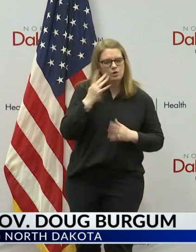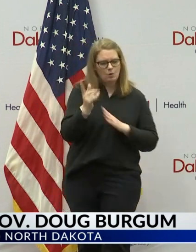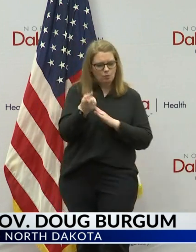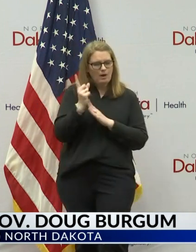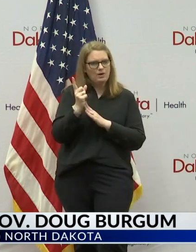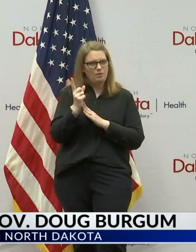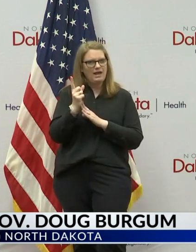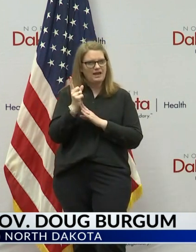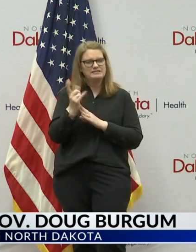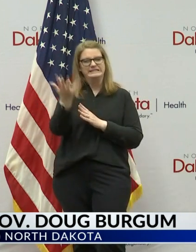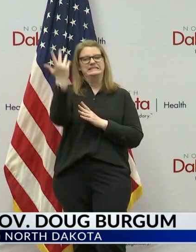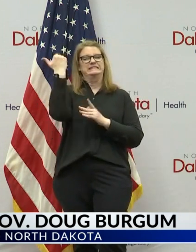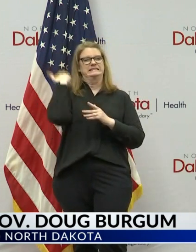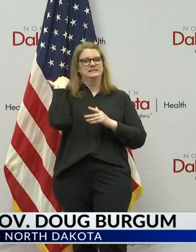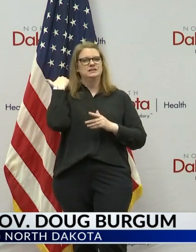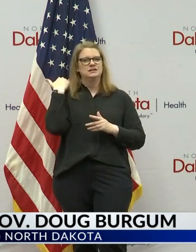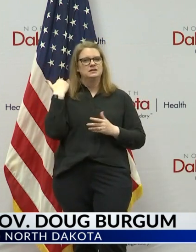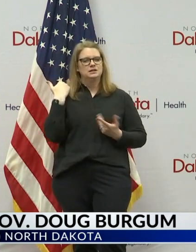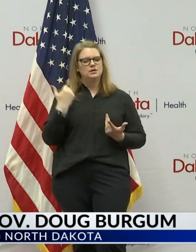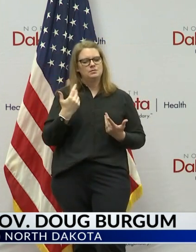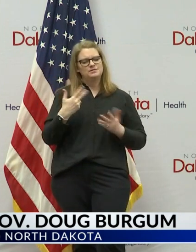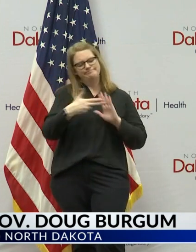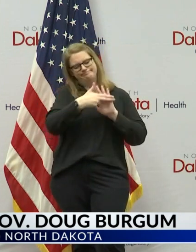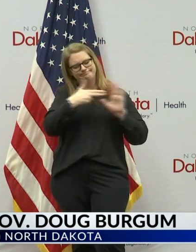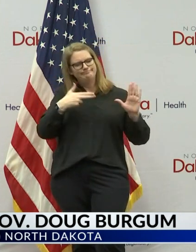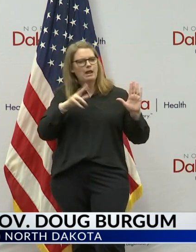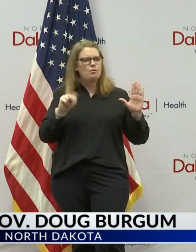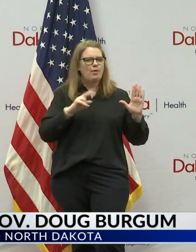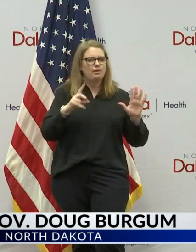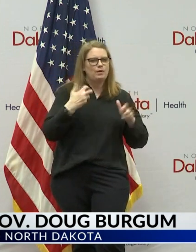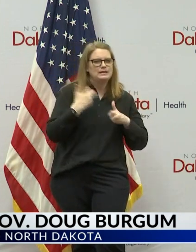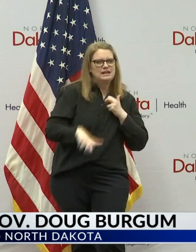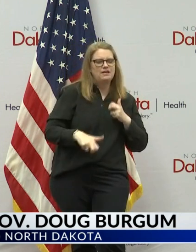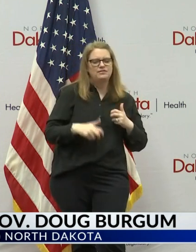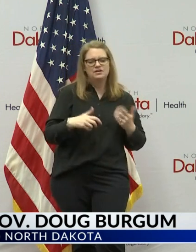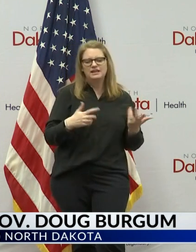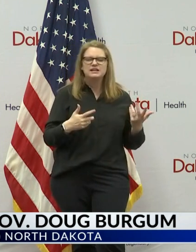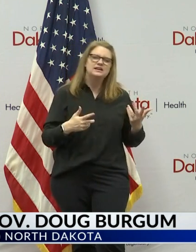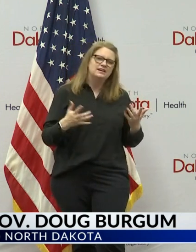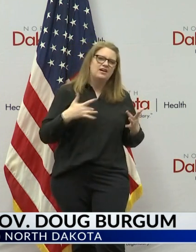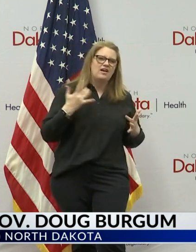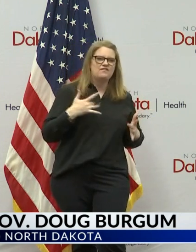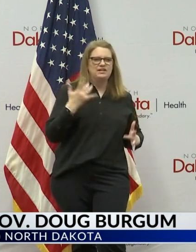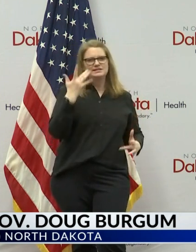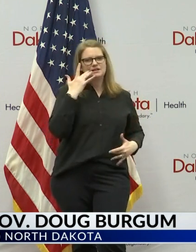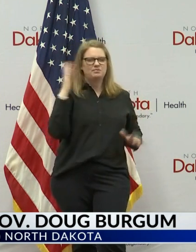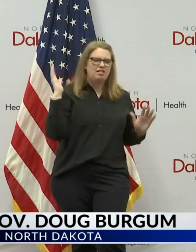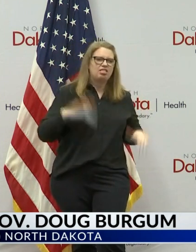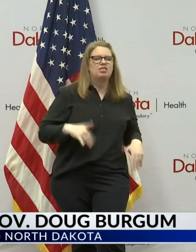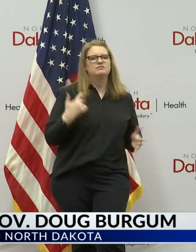OURSELVES AS NORTH DAKOTANS. IT WAS SIX WEEKS AGO THAT I CHALLENGED ALL OF US AT THE START TO LET GO OF WHAT WE USED